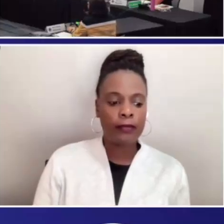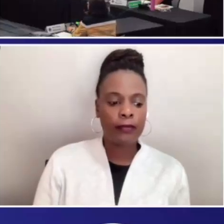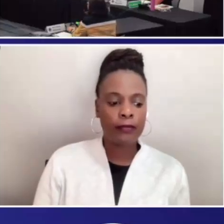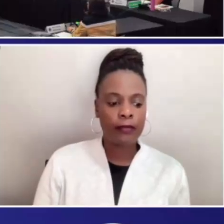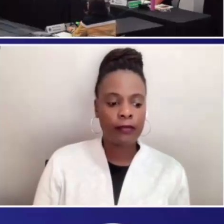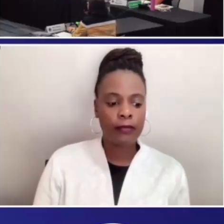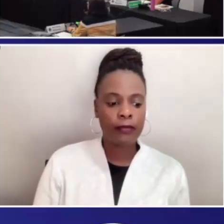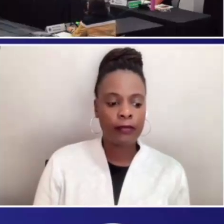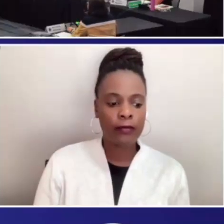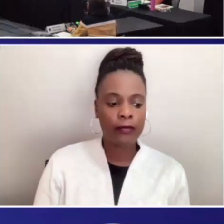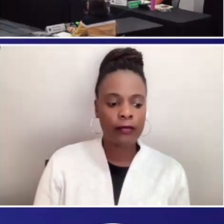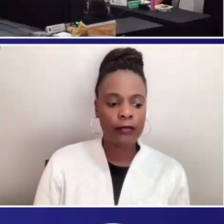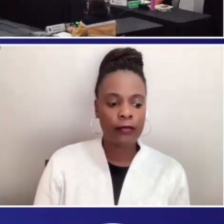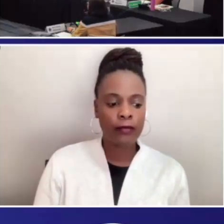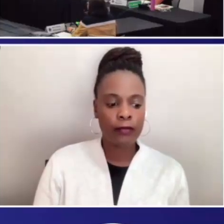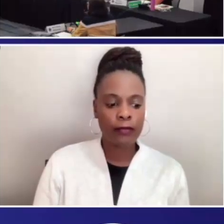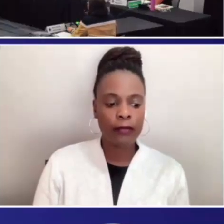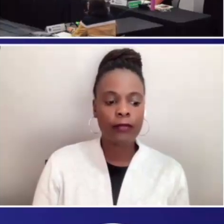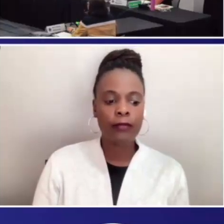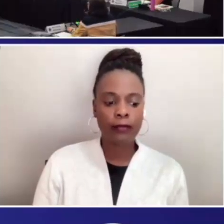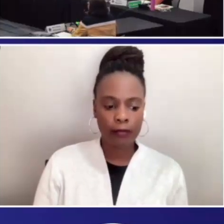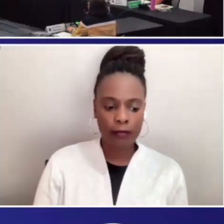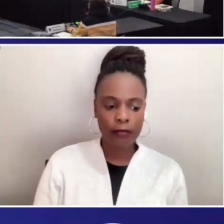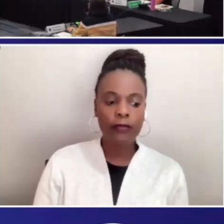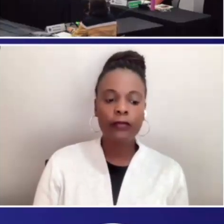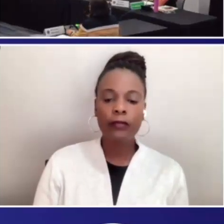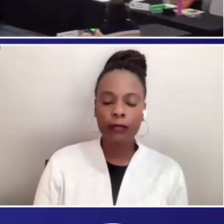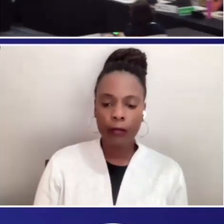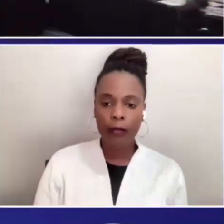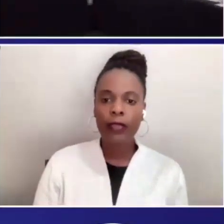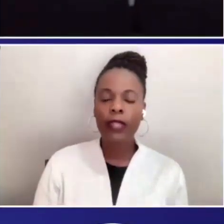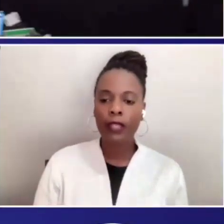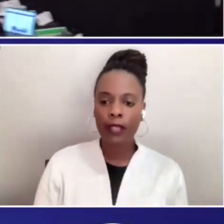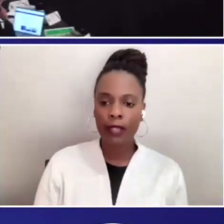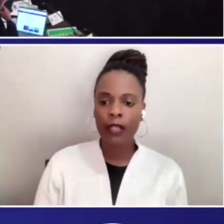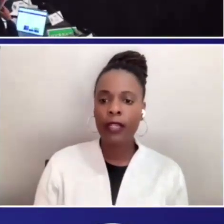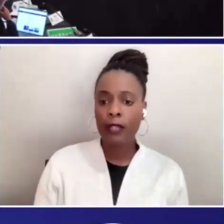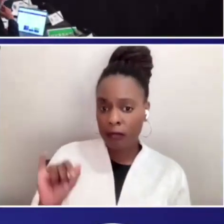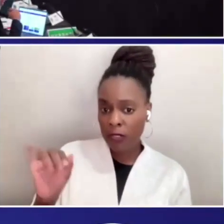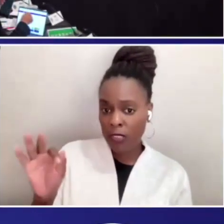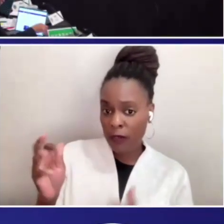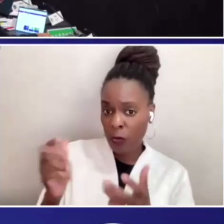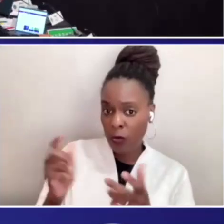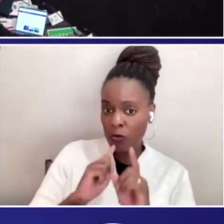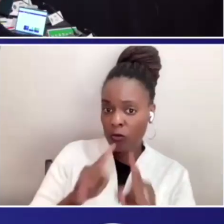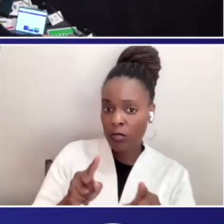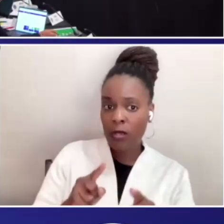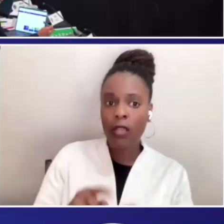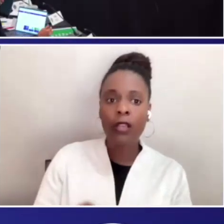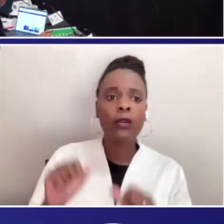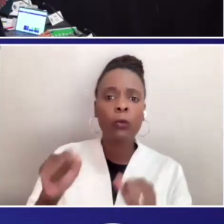Jeff, did you want to respond to that? Sure. We will certainly -- we can certainly take back IPEDS as a